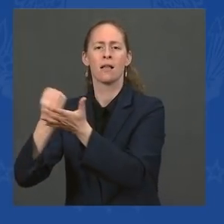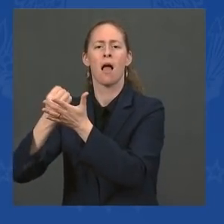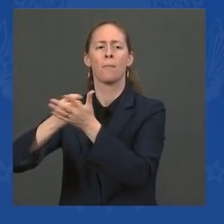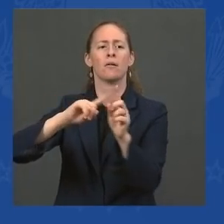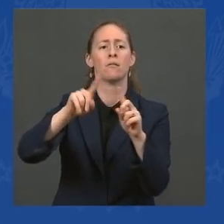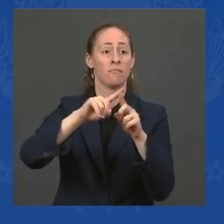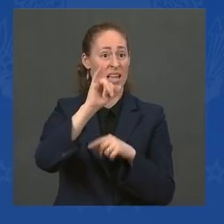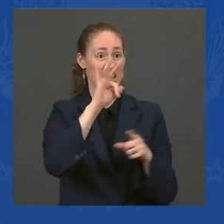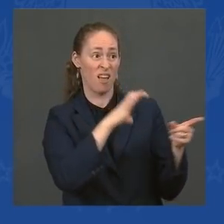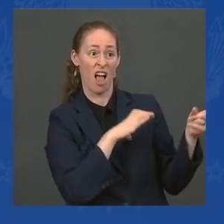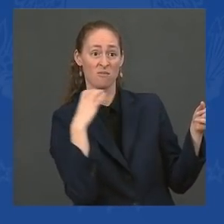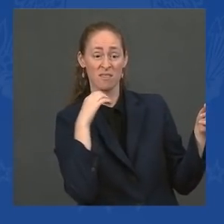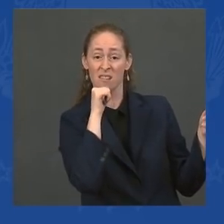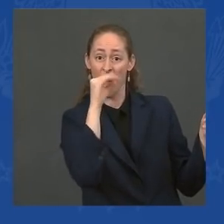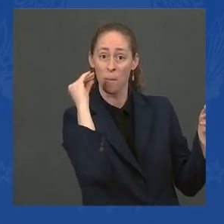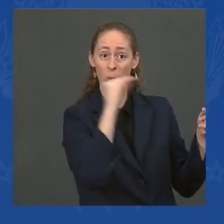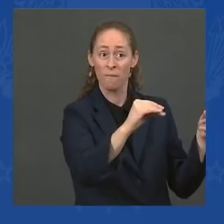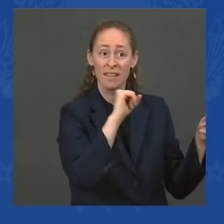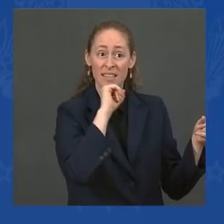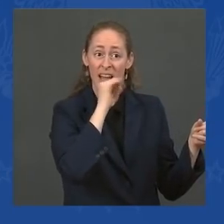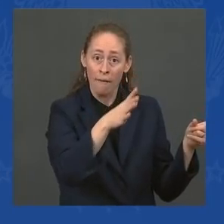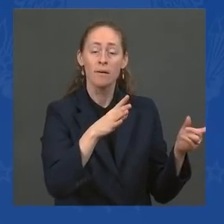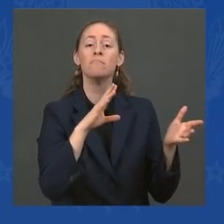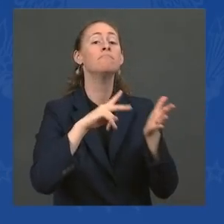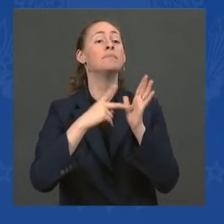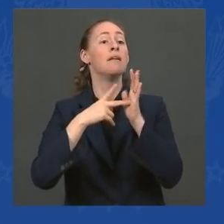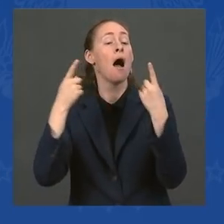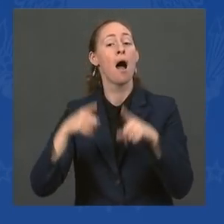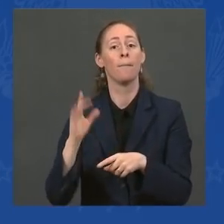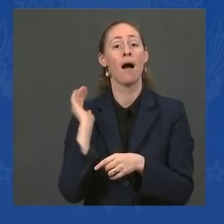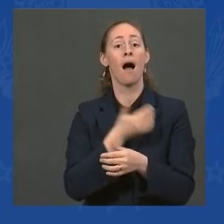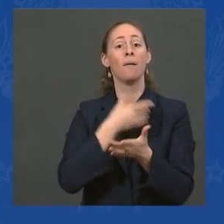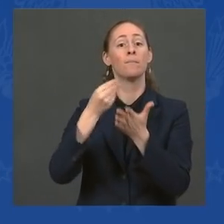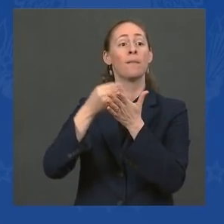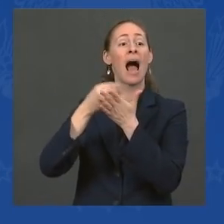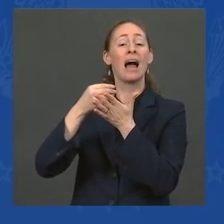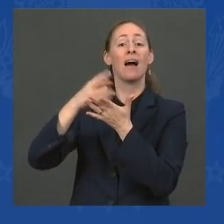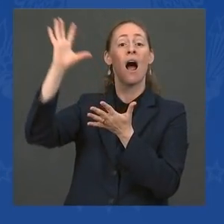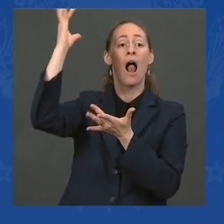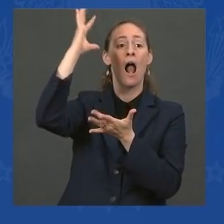Treasury's cash balance will reach an insufficient level to pay the nation's bills